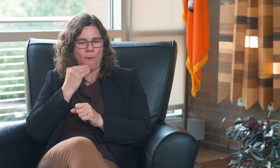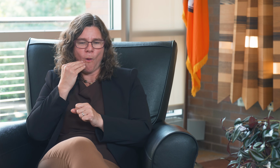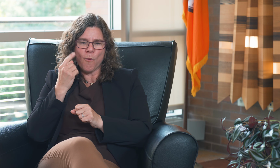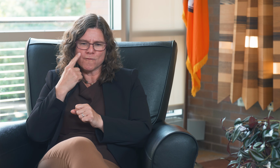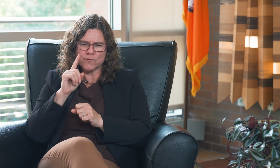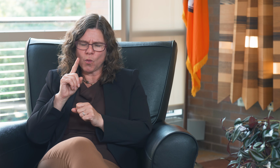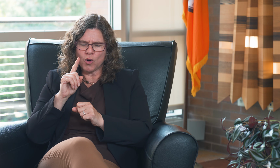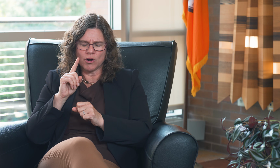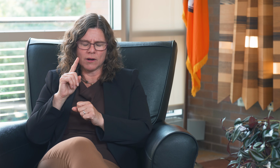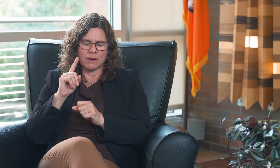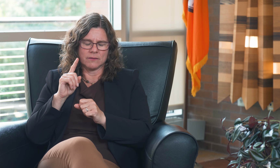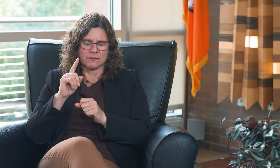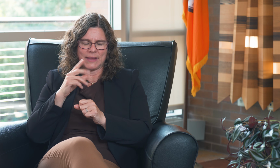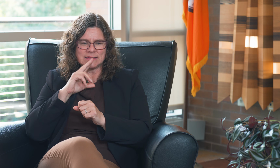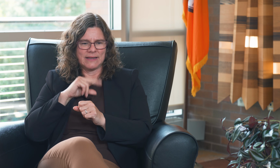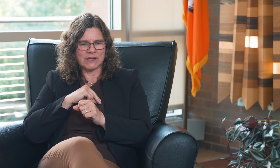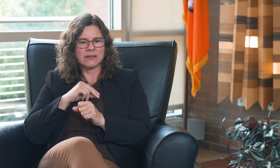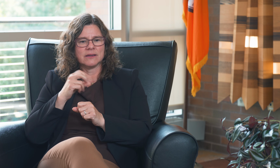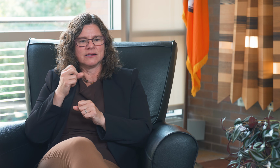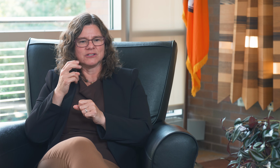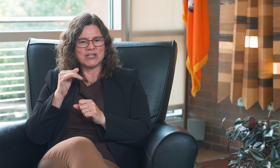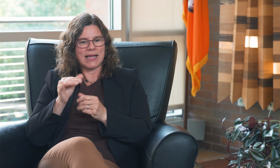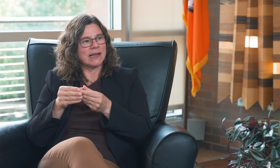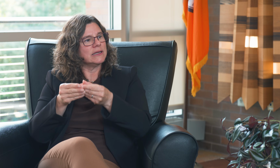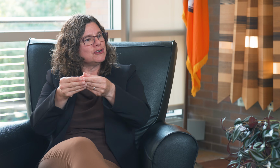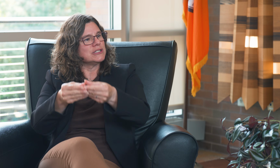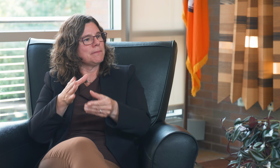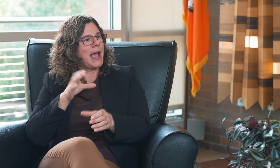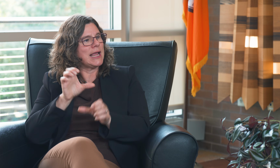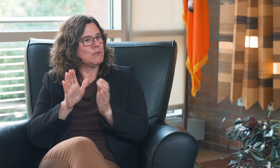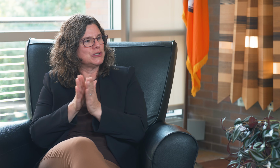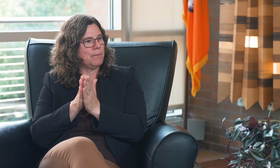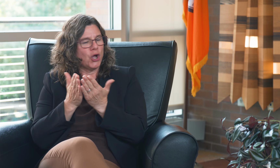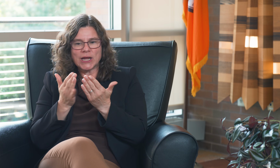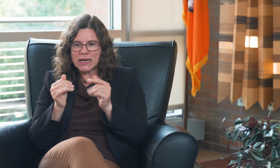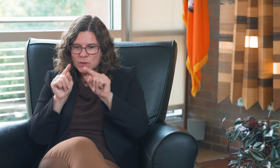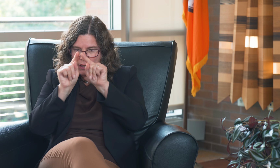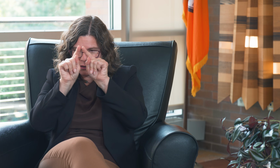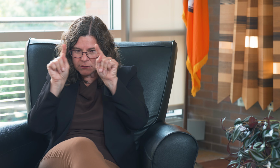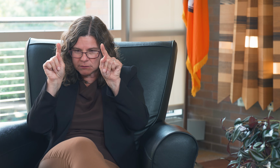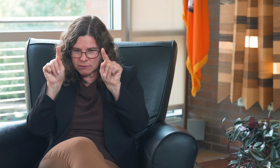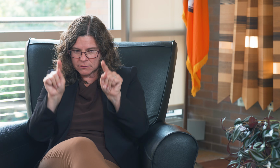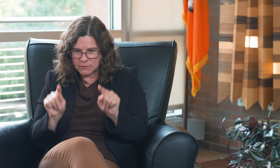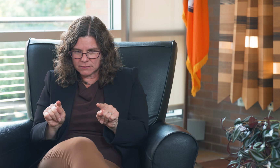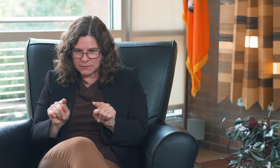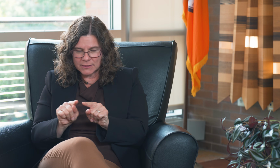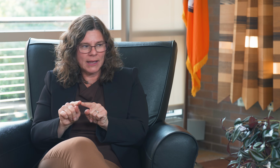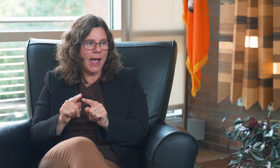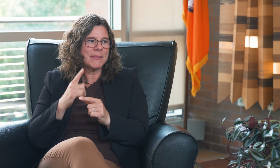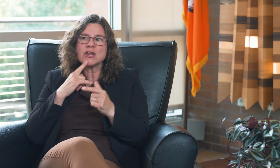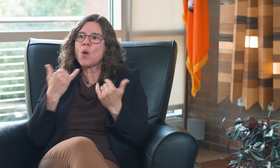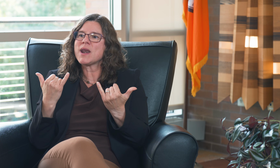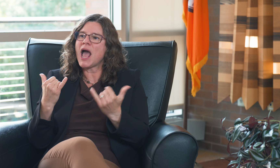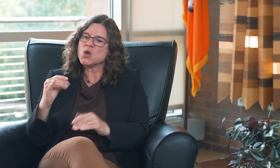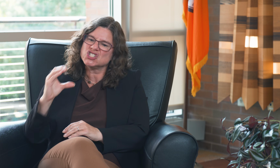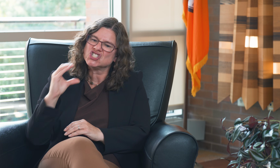And that year, I remember I came home for Thanksgiving and she handed me her chemistry book, which was pretty small.